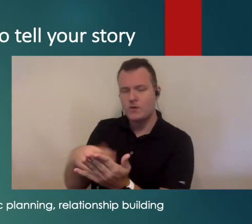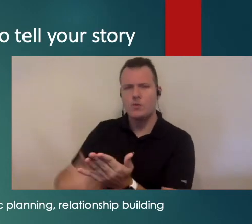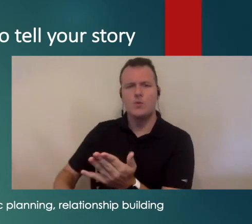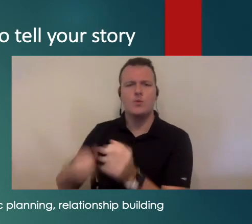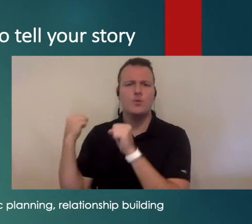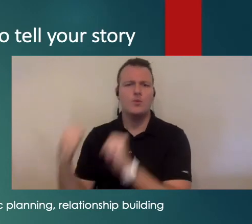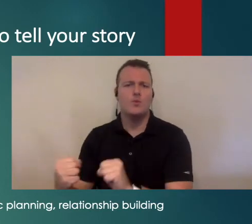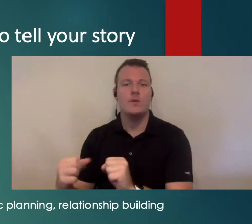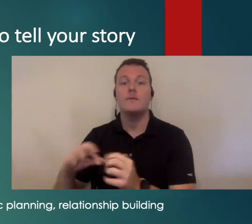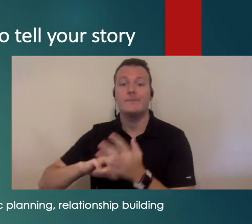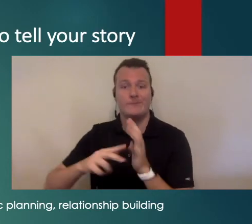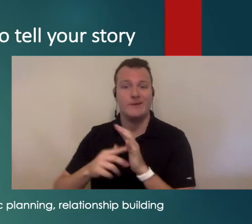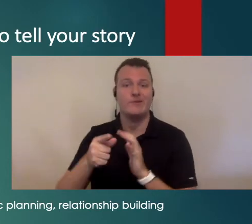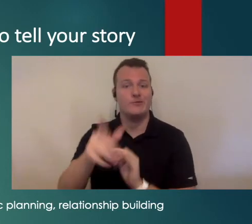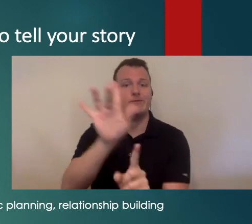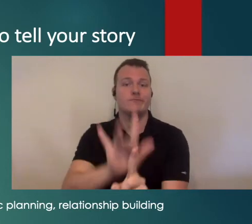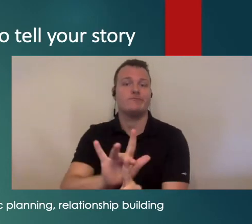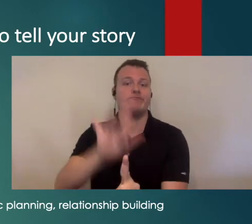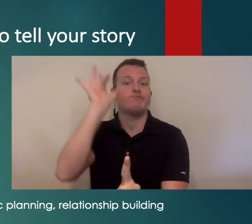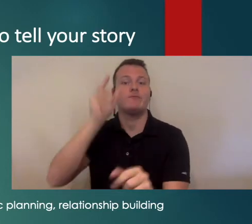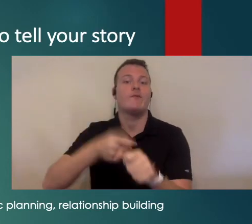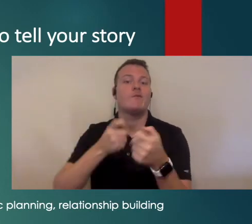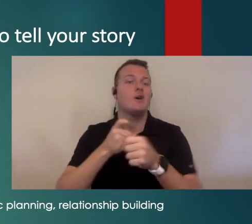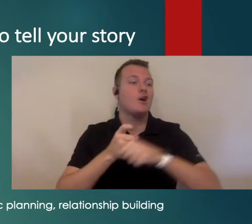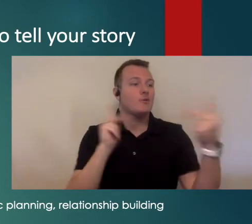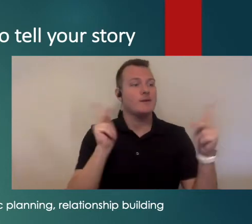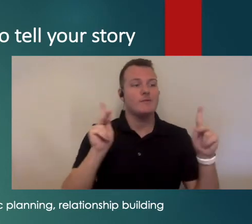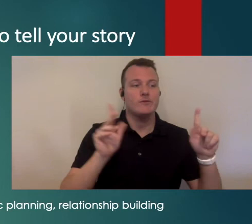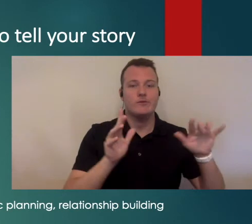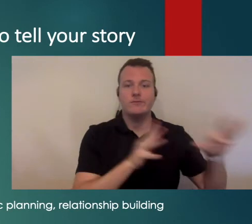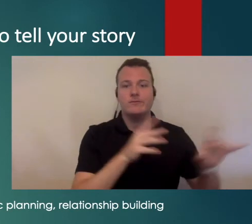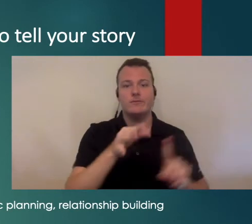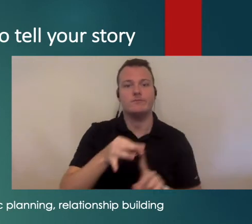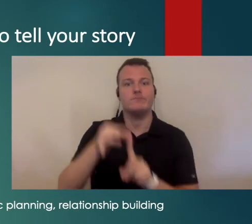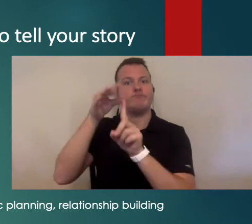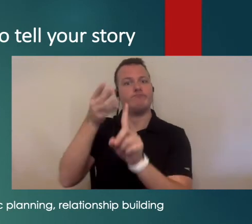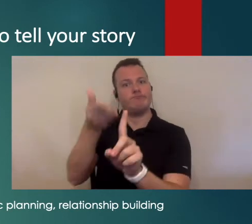setting yourself apart from the competition as well, and there are lots